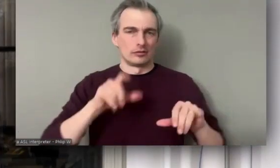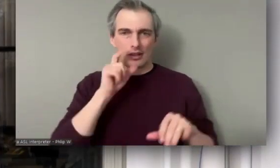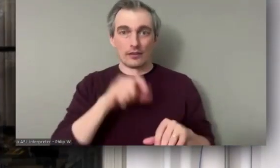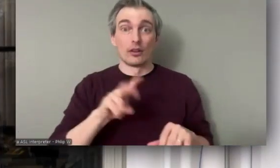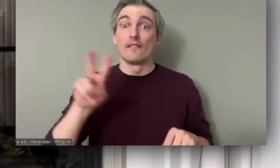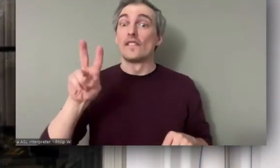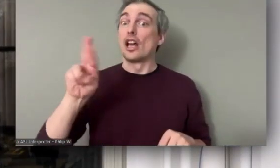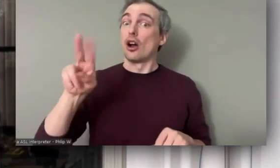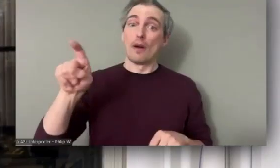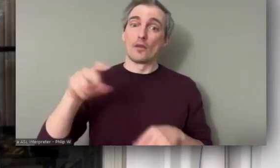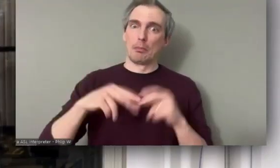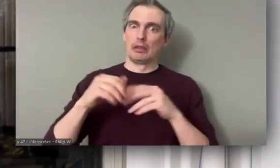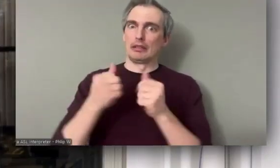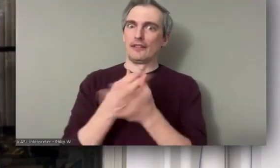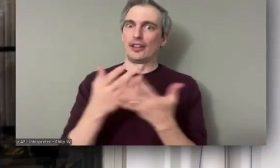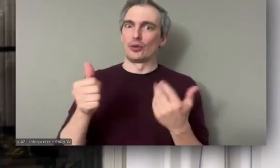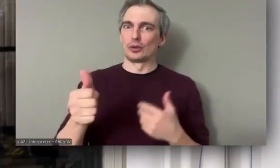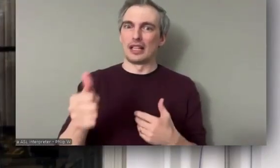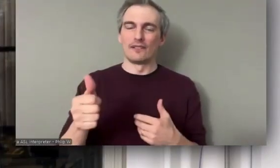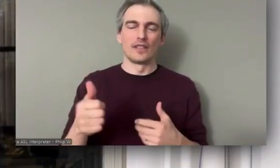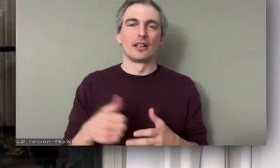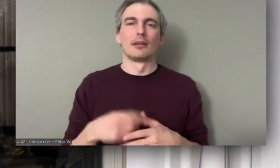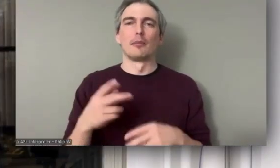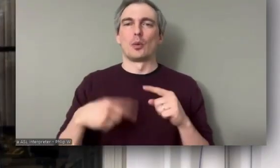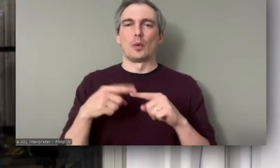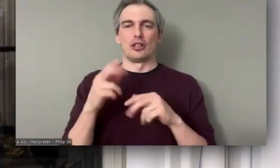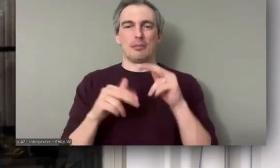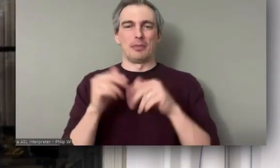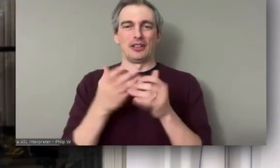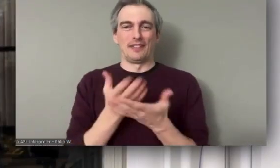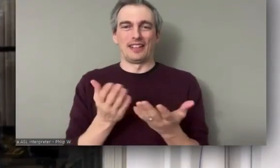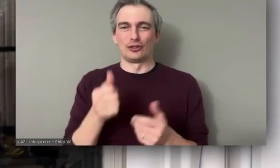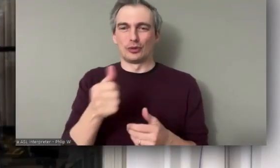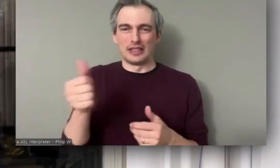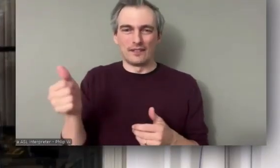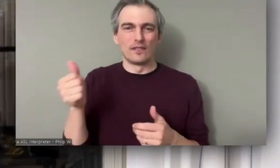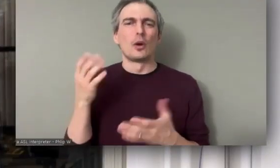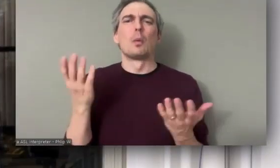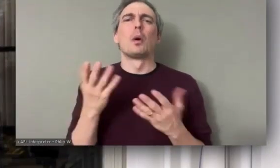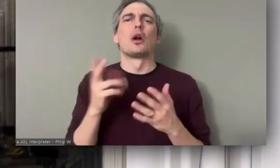Like... When you are building things yourself, what are the designs that really make things better for people?